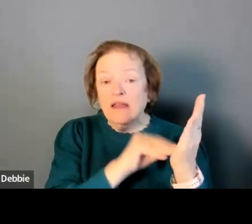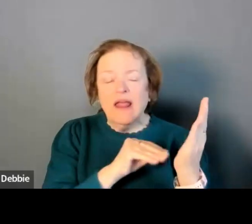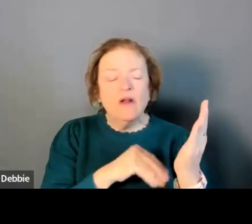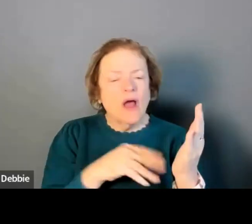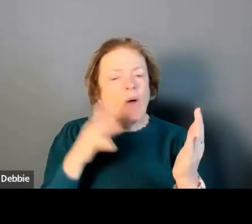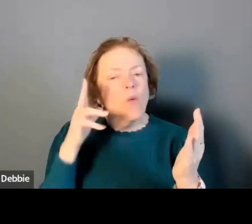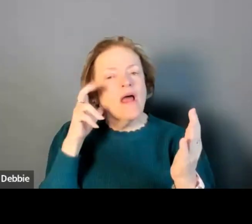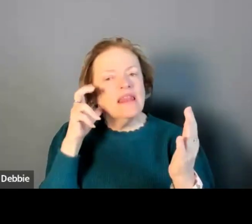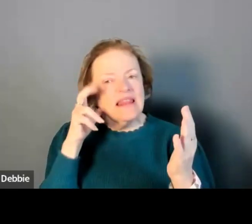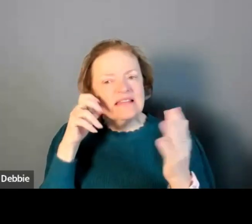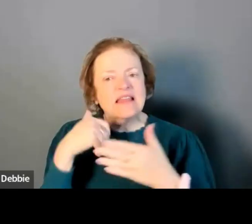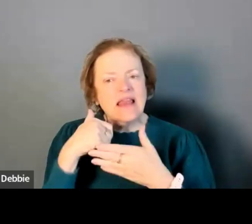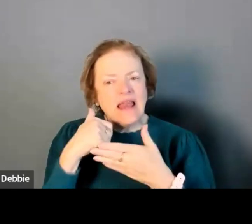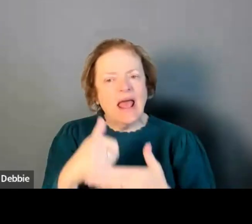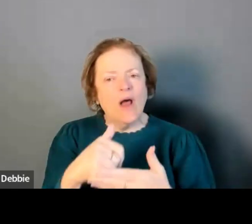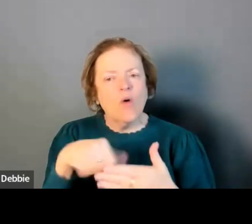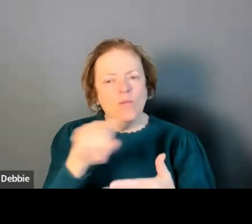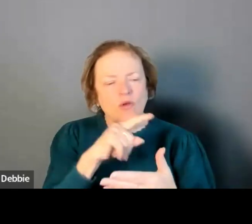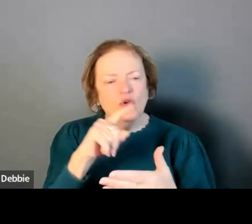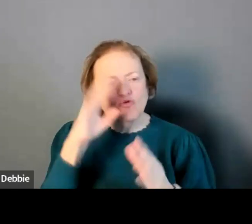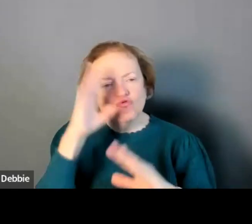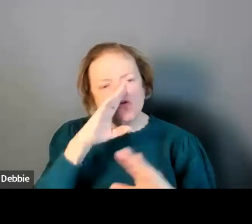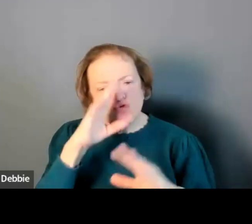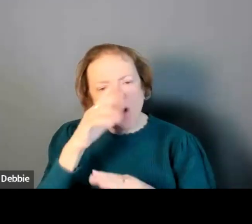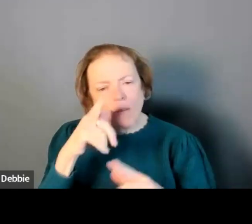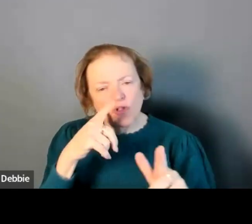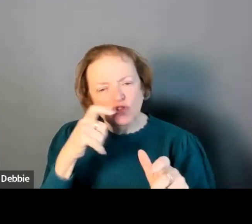help you troubleshoot any issues you have come across.